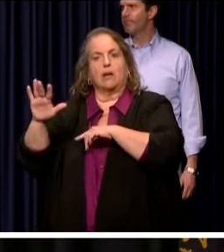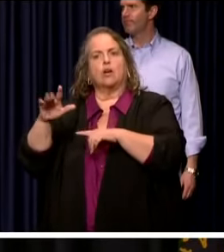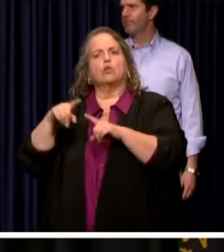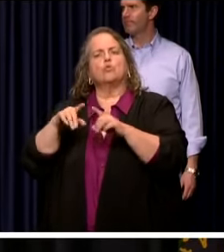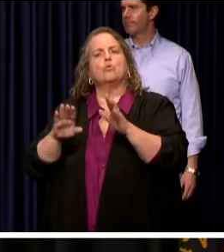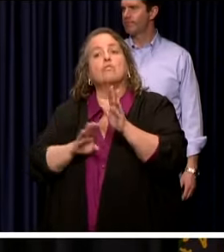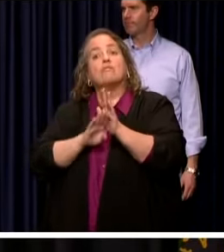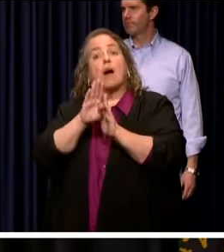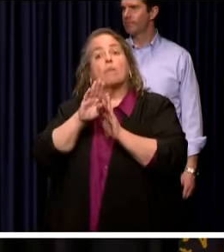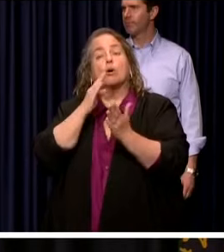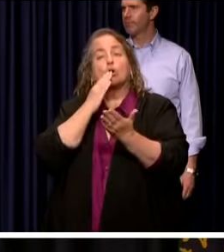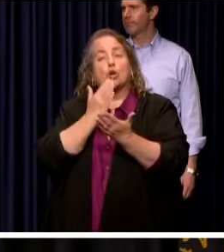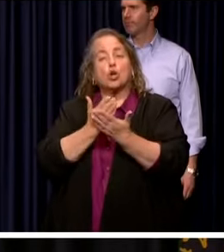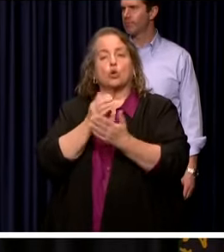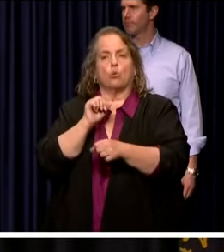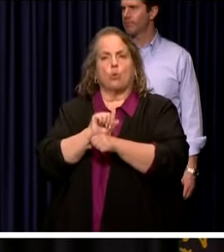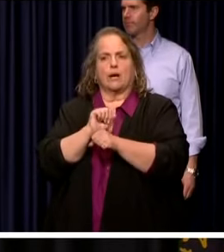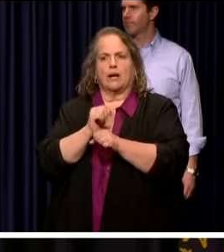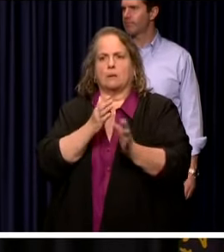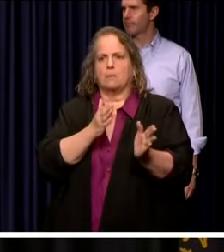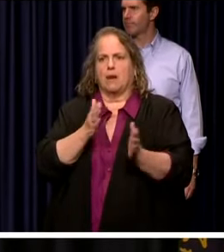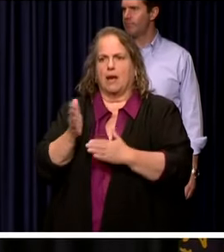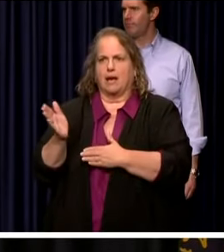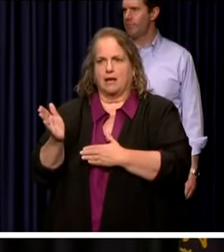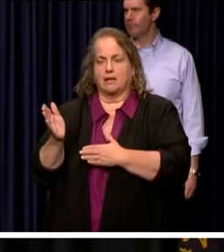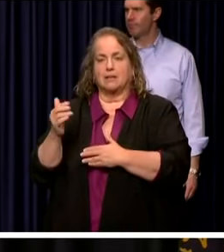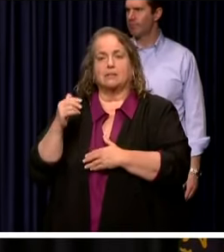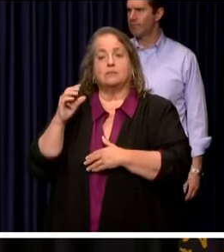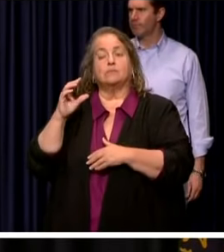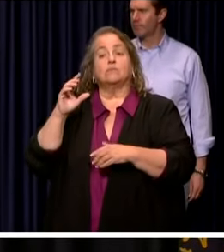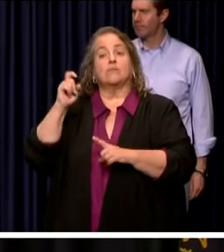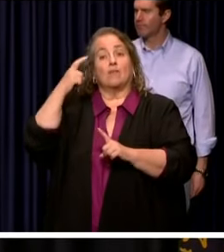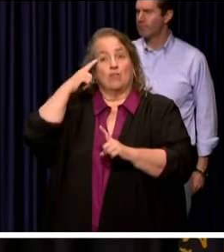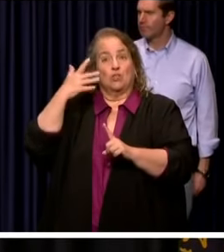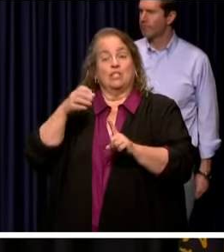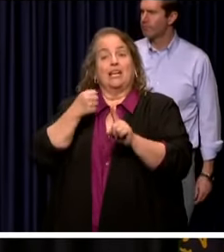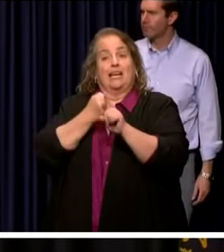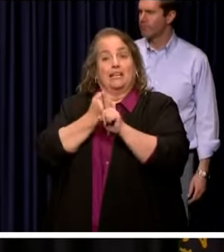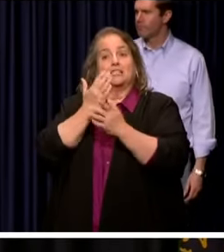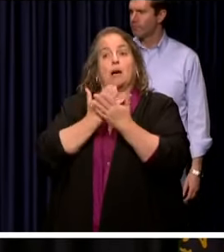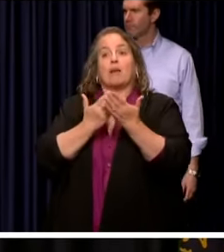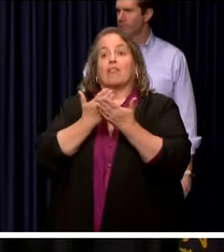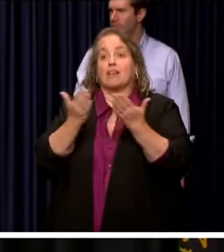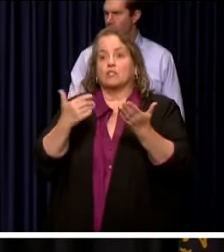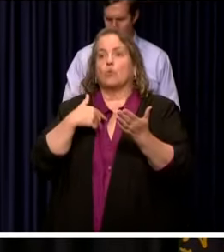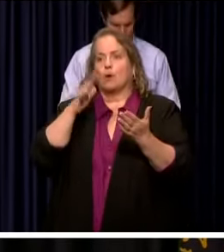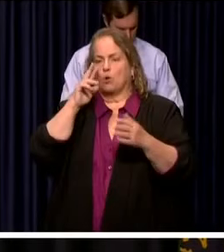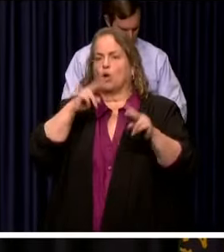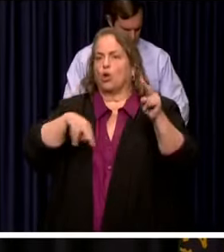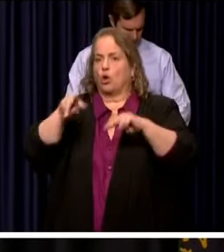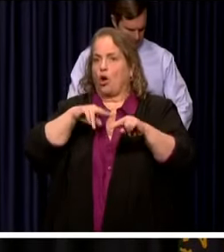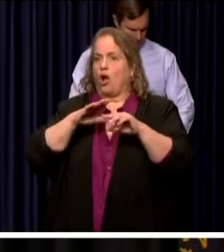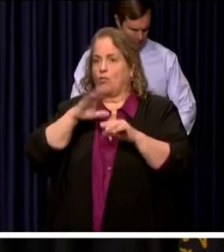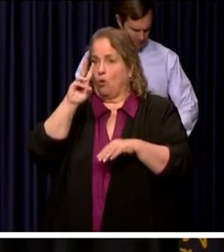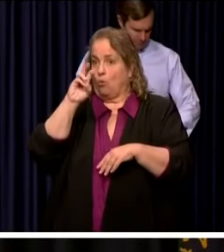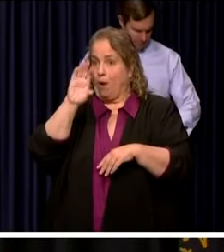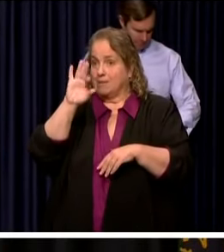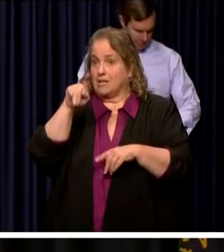MEETINGS, AND WE'RE ALL GOING TO BE WORKING TOGETHER ON. WE WANT TO MAKE SURE WE DO IT THE BEST WAY AND NOT JUST THE